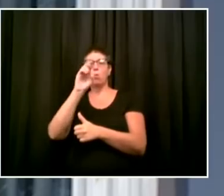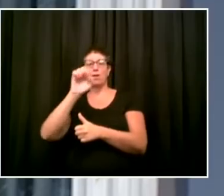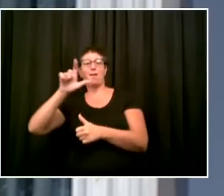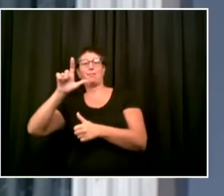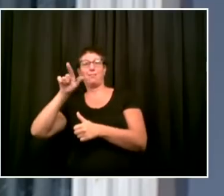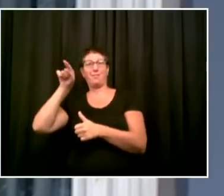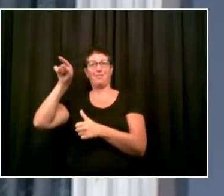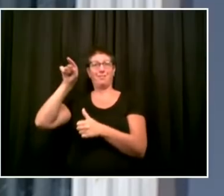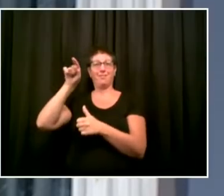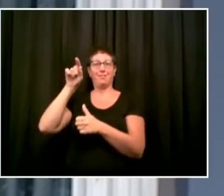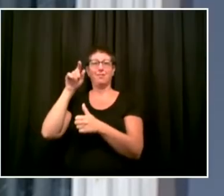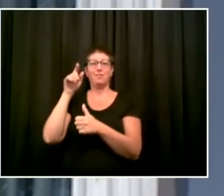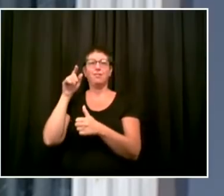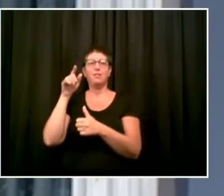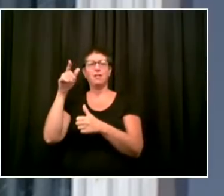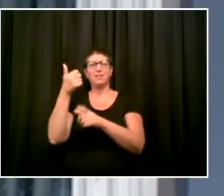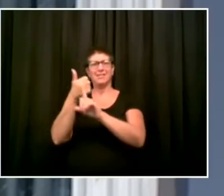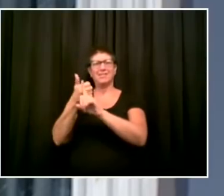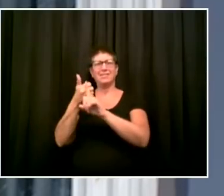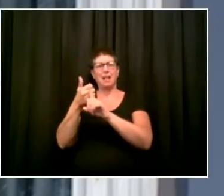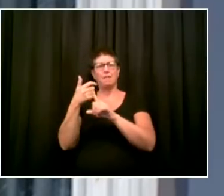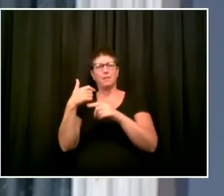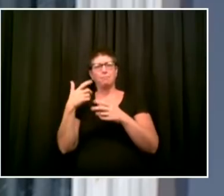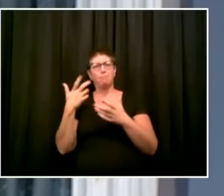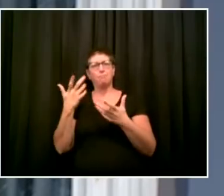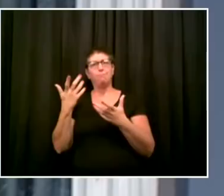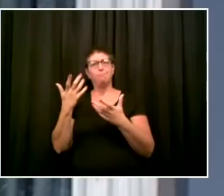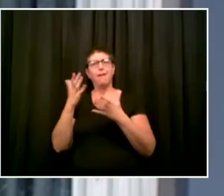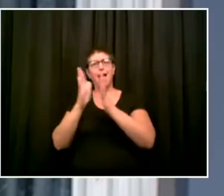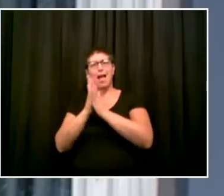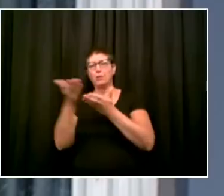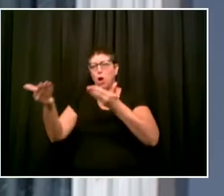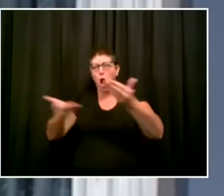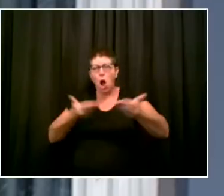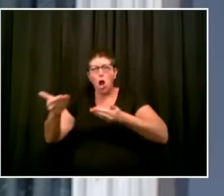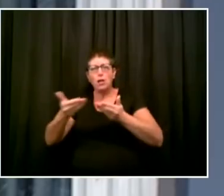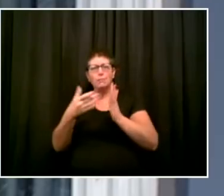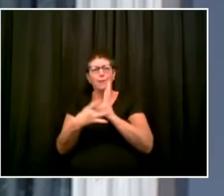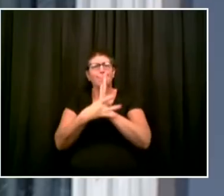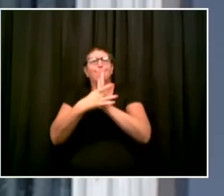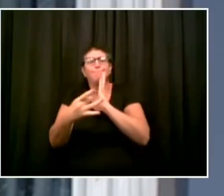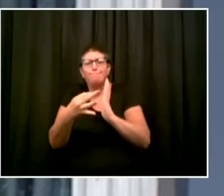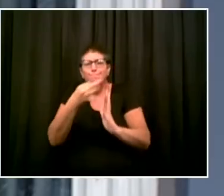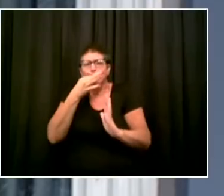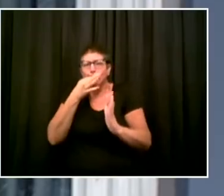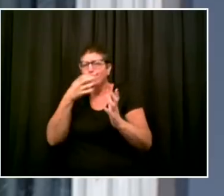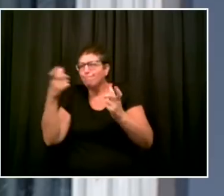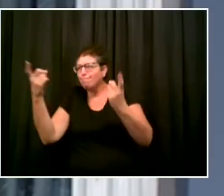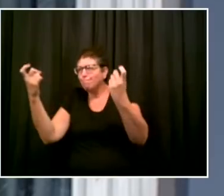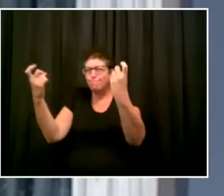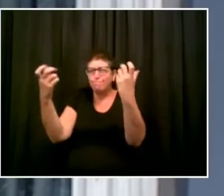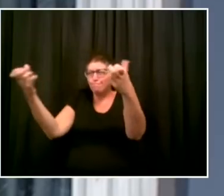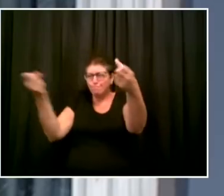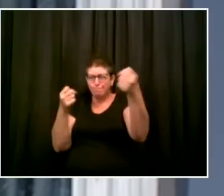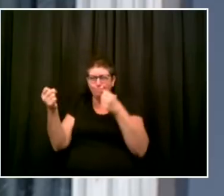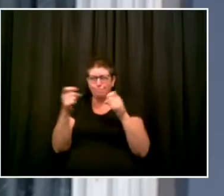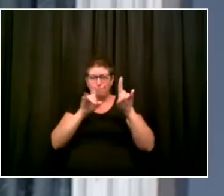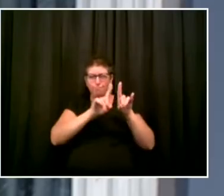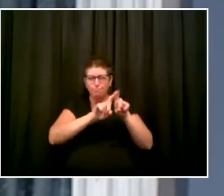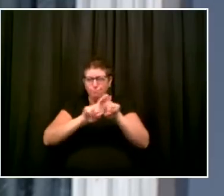BACK A COUPLE OF YEARS AND ASK FOR OUTSIDE EXPERTS TO COME IN AND TAKE A